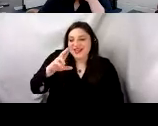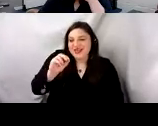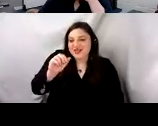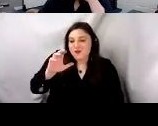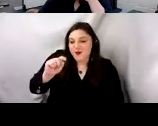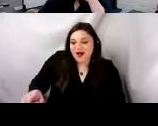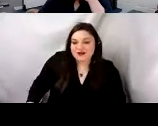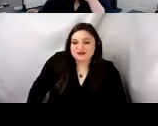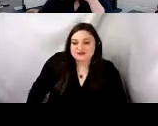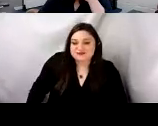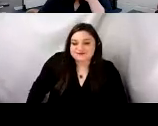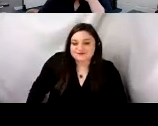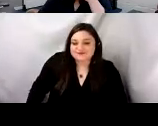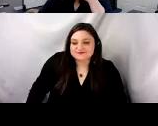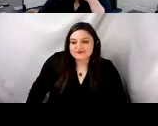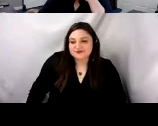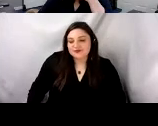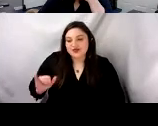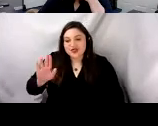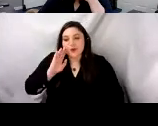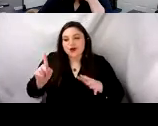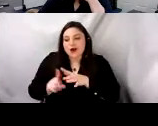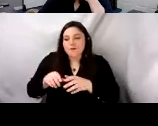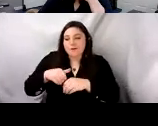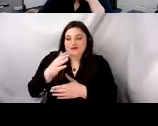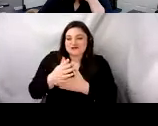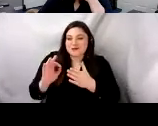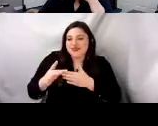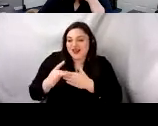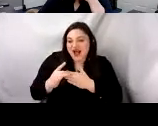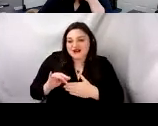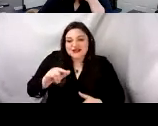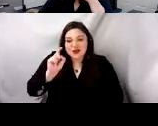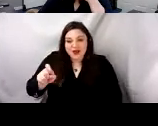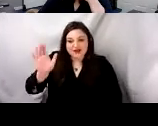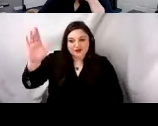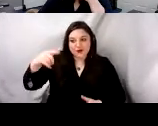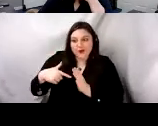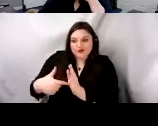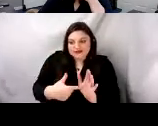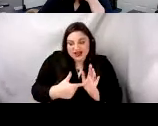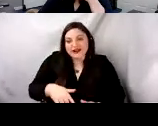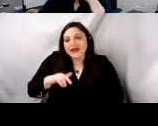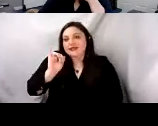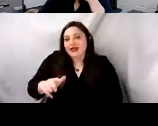the safety plan you need to present. And it is a great resource. And it is extremely affordable